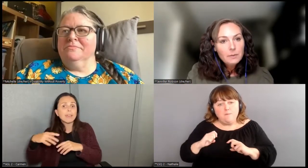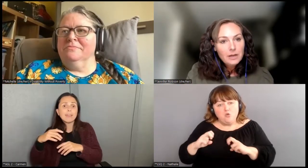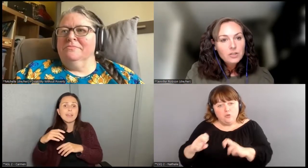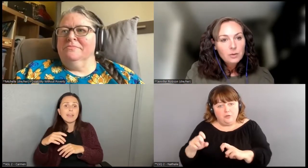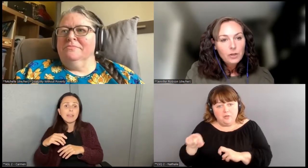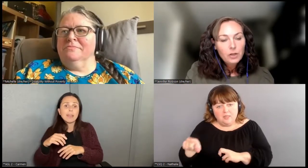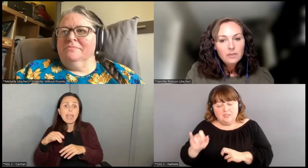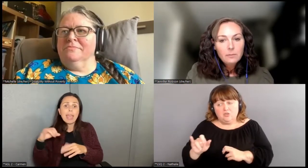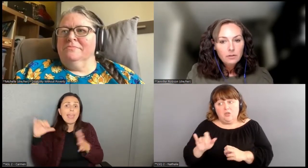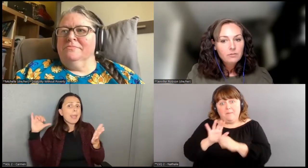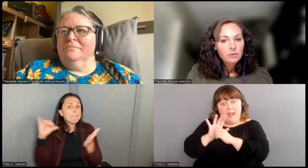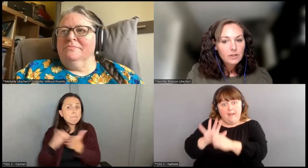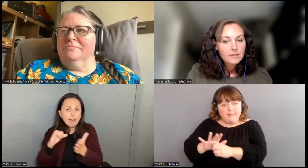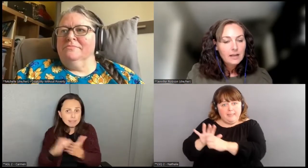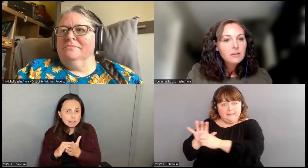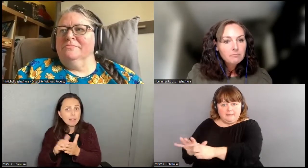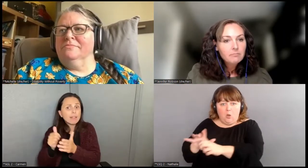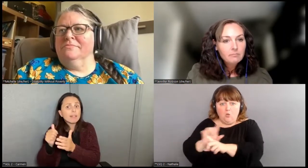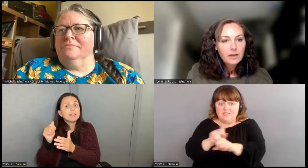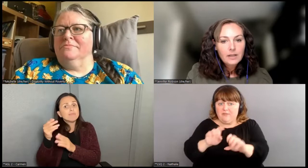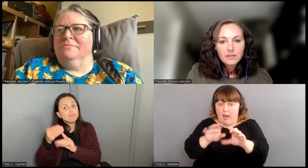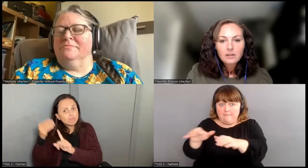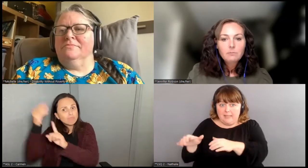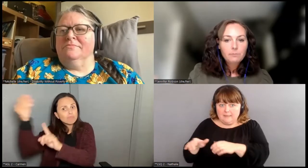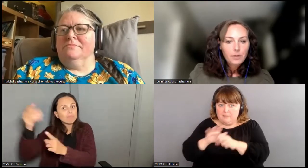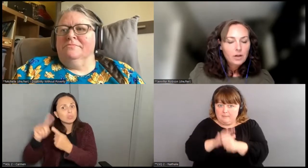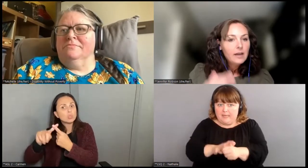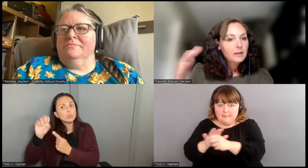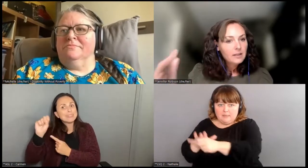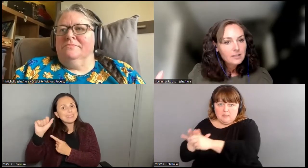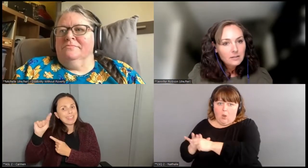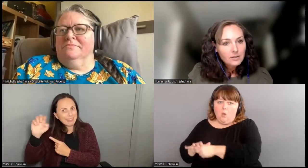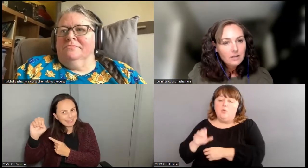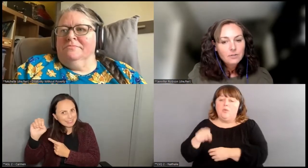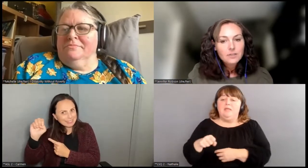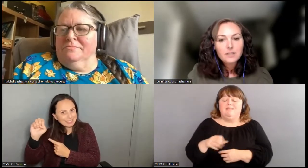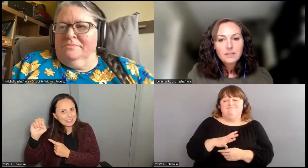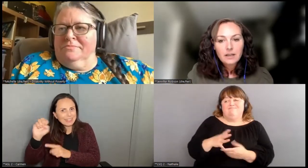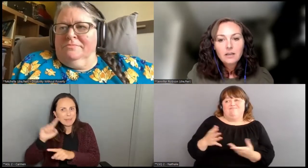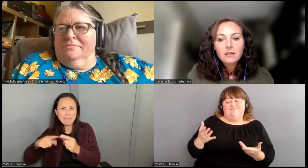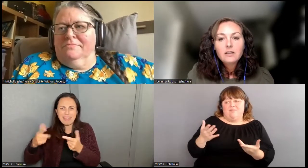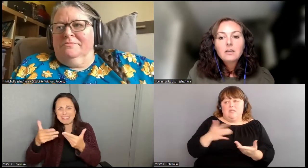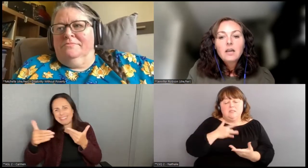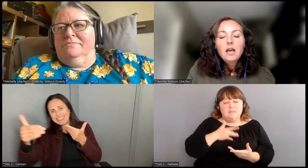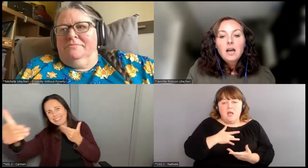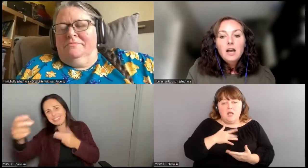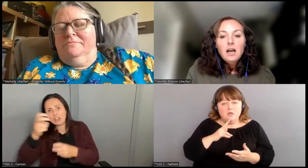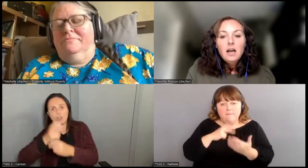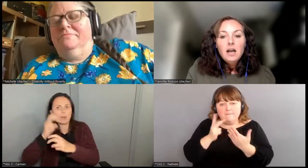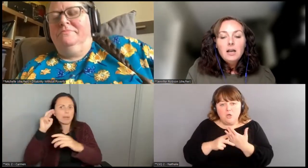IMAGINE WE COULD GET THE BILL THROUGH TO THE SENATE. BEYOND THAT, IT IS TOUGHER TO SAY.